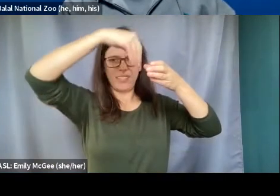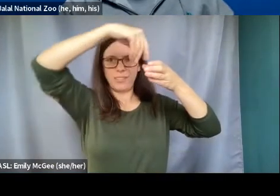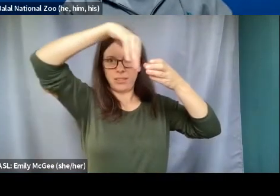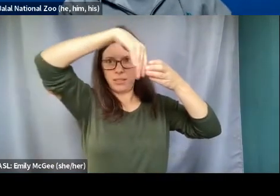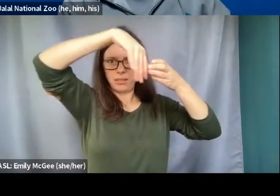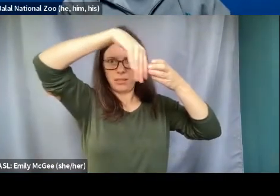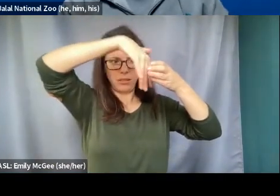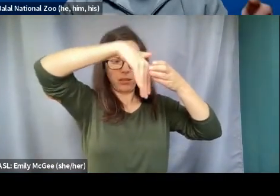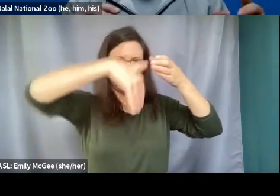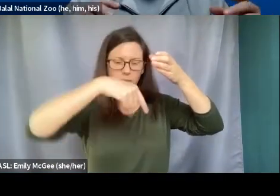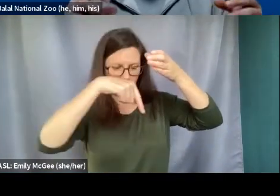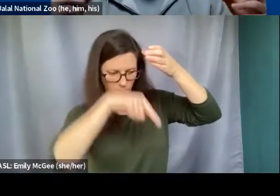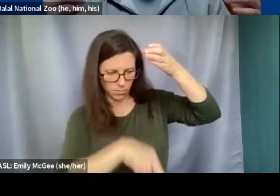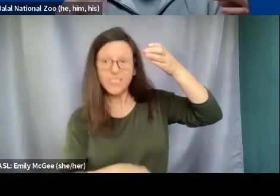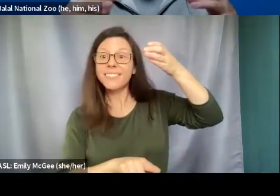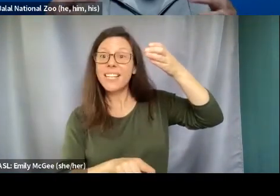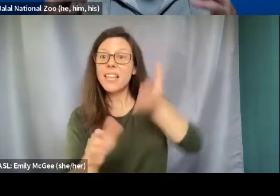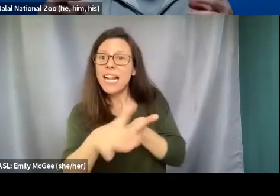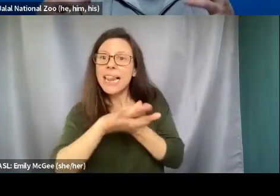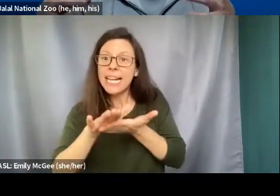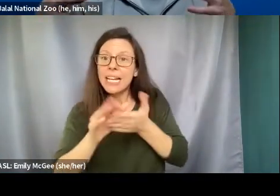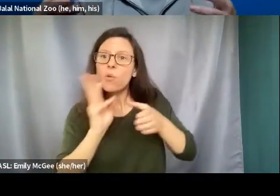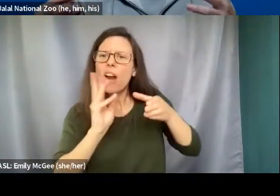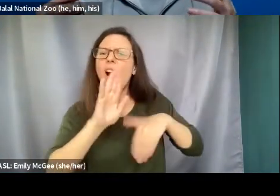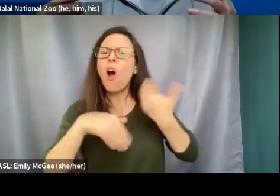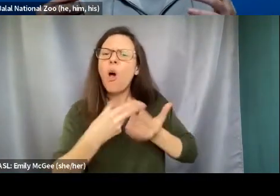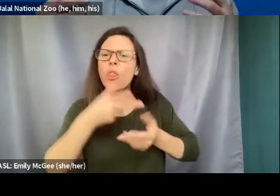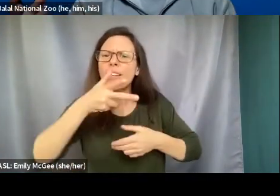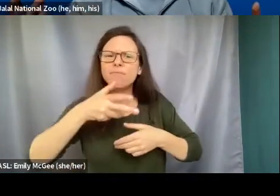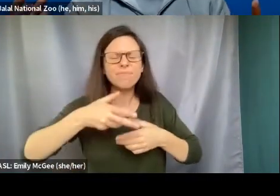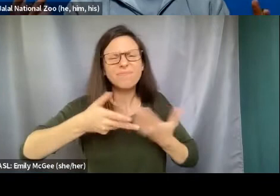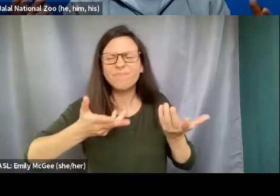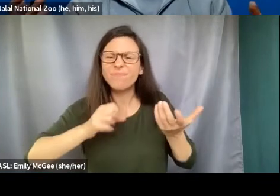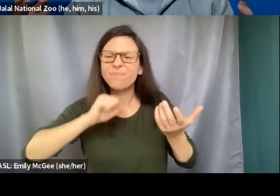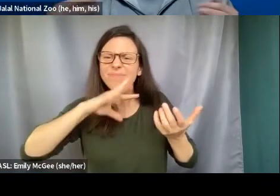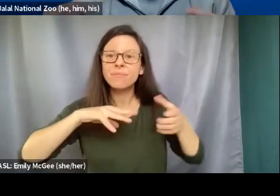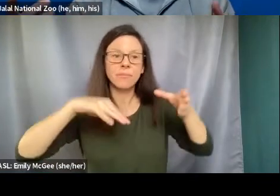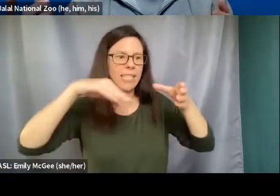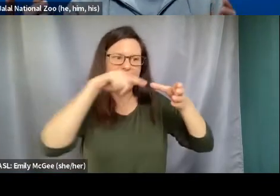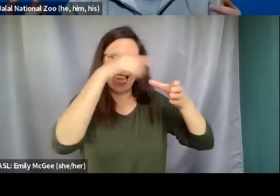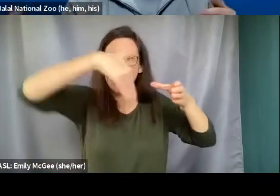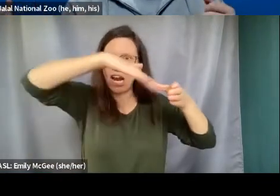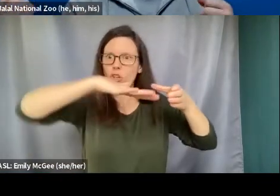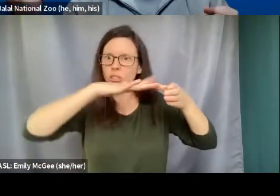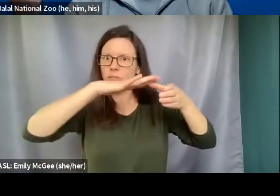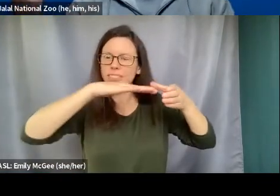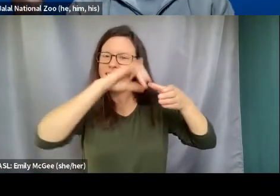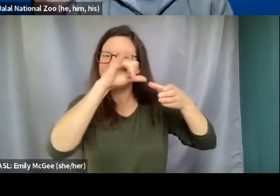out the bottom the, now all that waste is collected in the filters. Backwashing, what we're doing